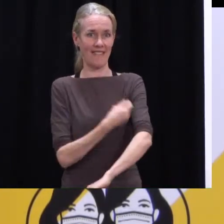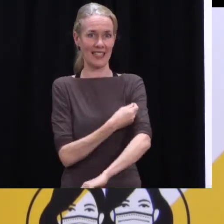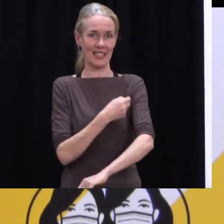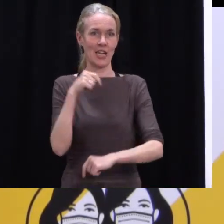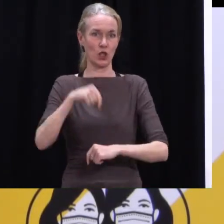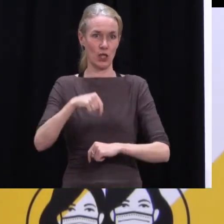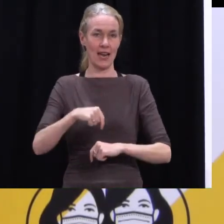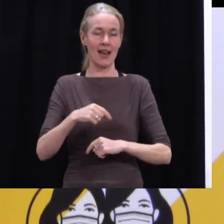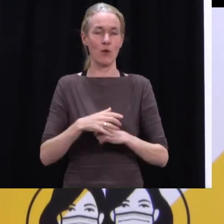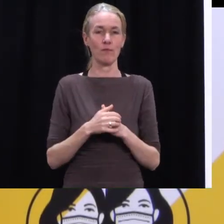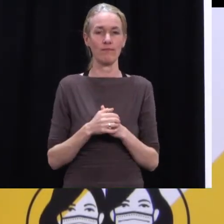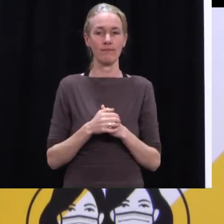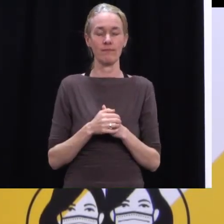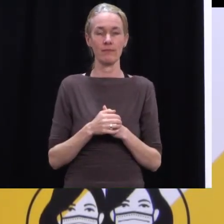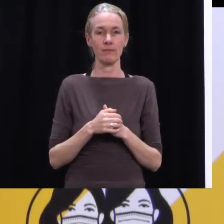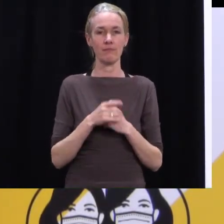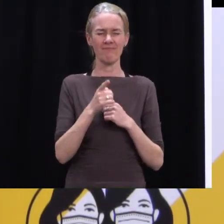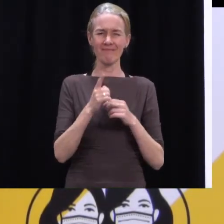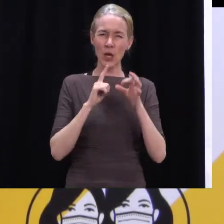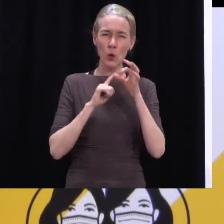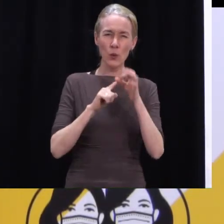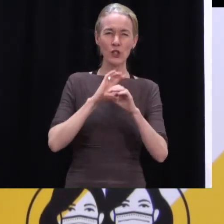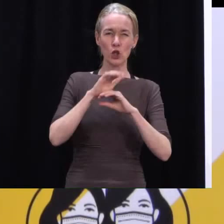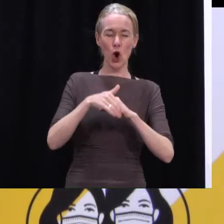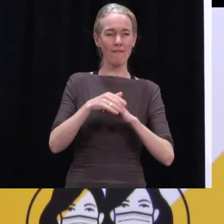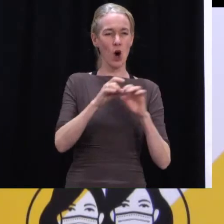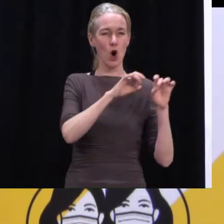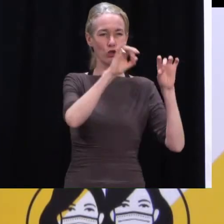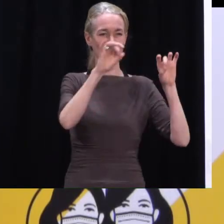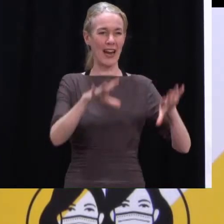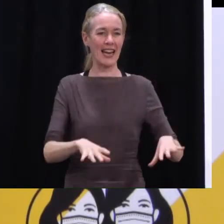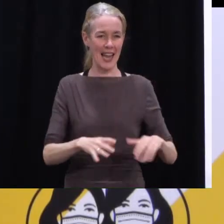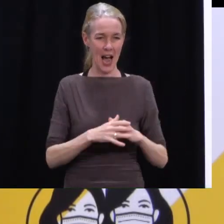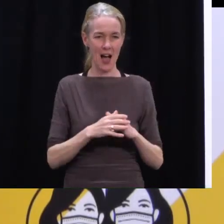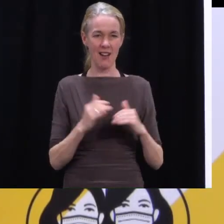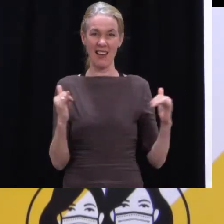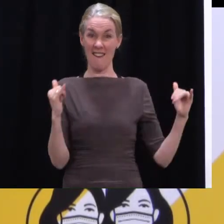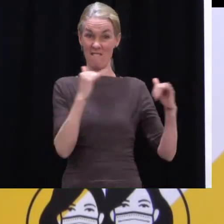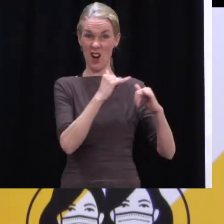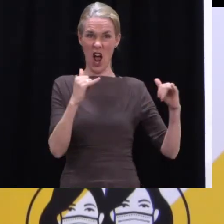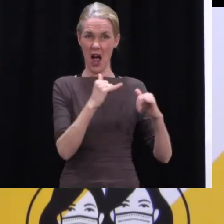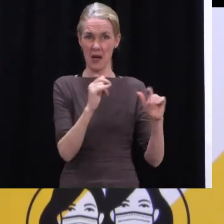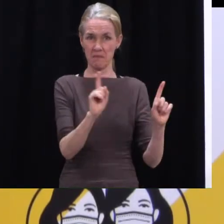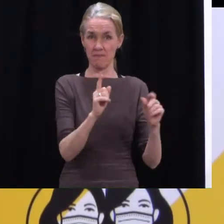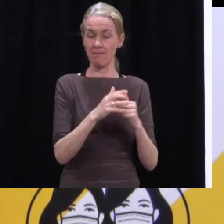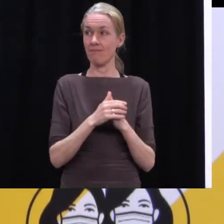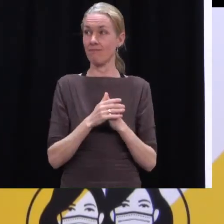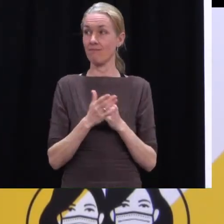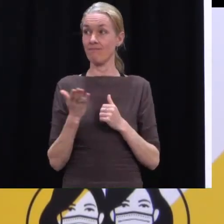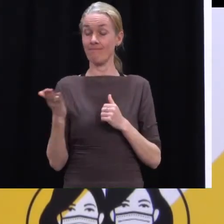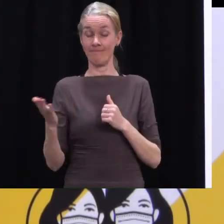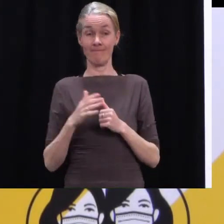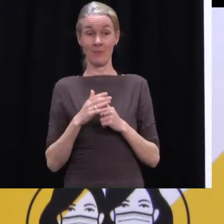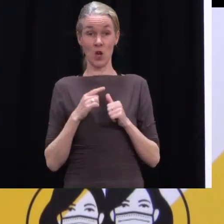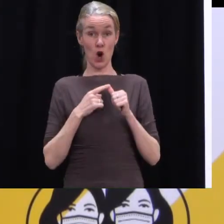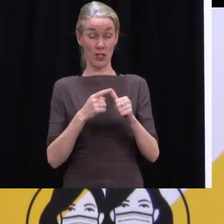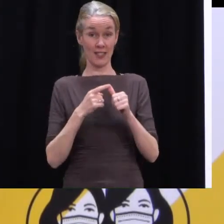on track for flights to